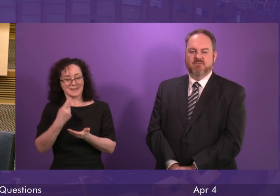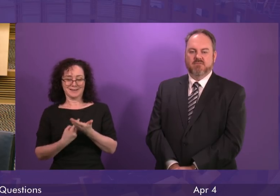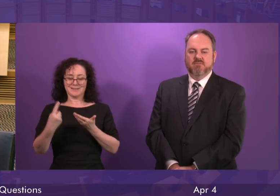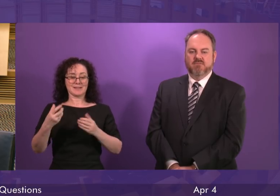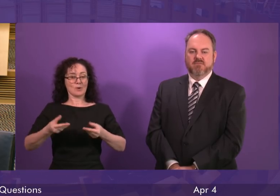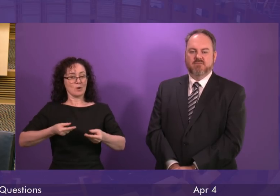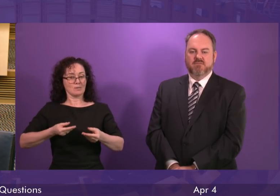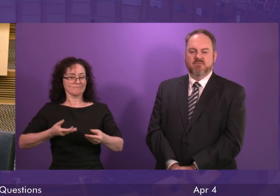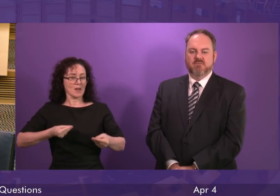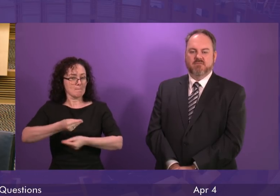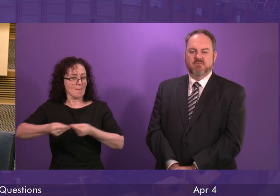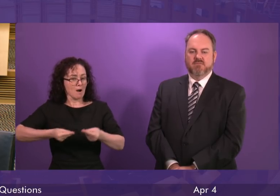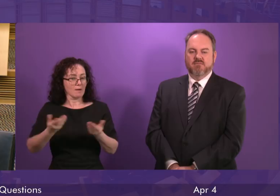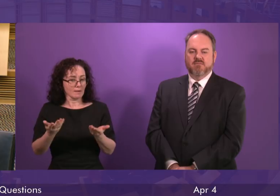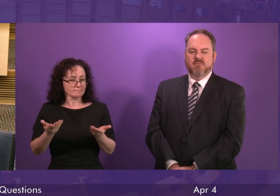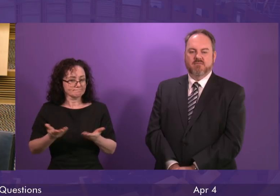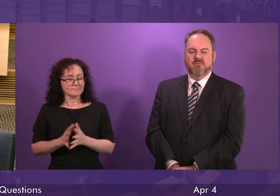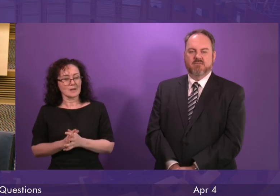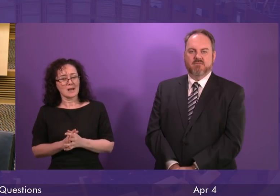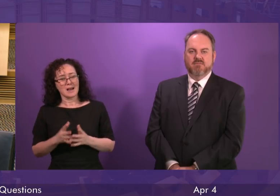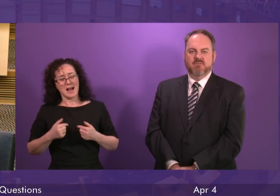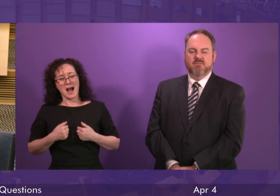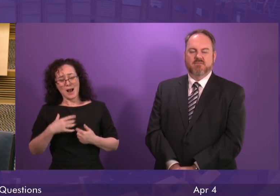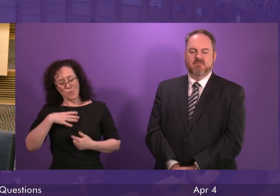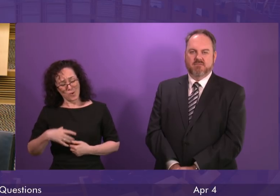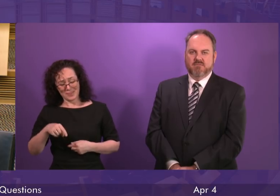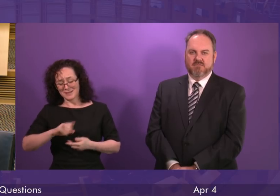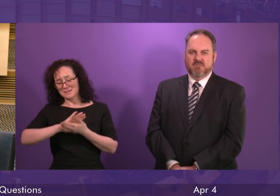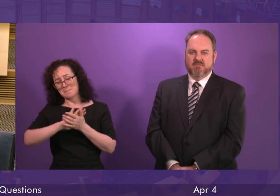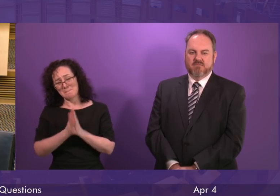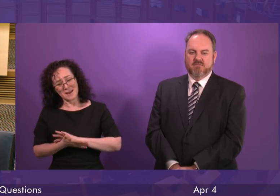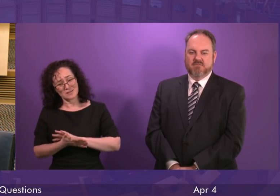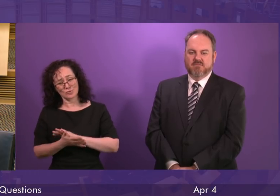Right now, those of us who want the Brexit mess to be stopped in its tracks and the UK